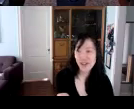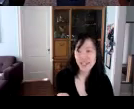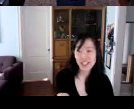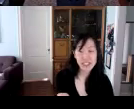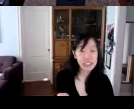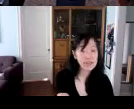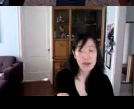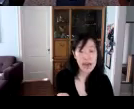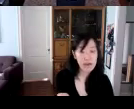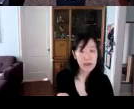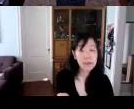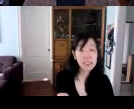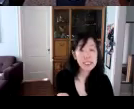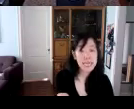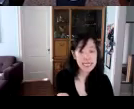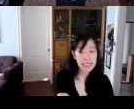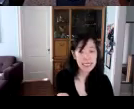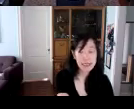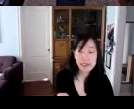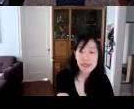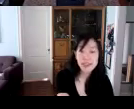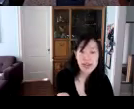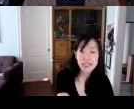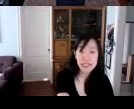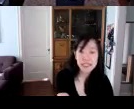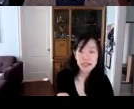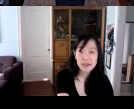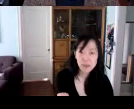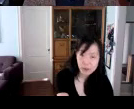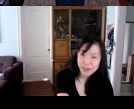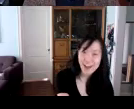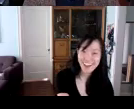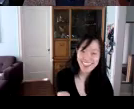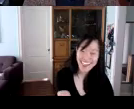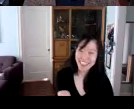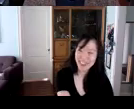questions. If you have one, please ask us. As long as you ask us, we will respond and answer.